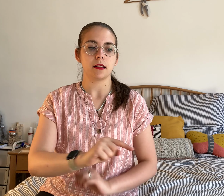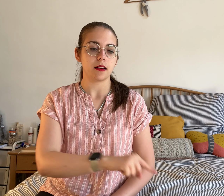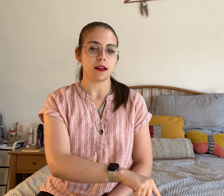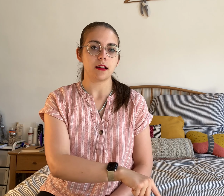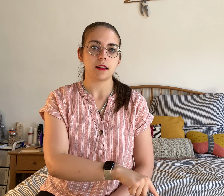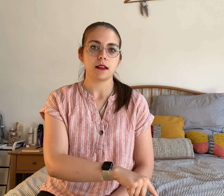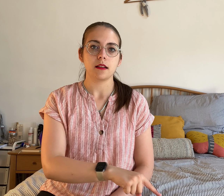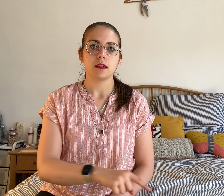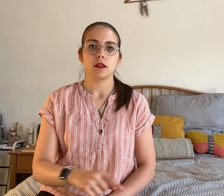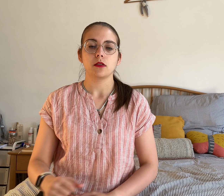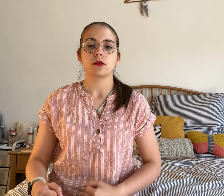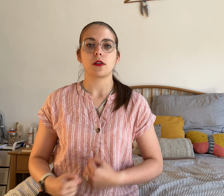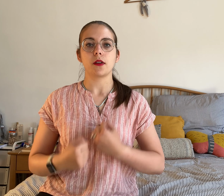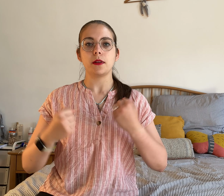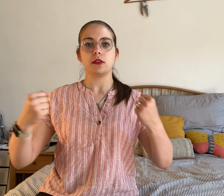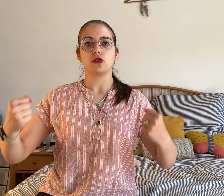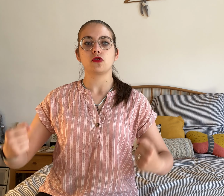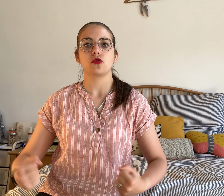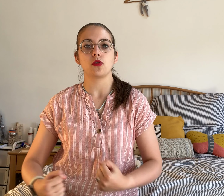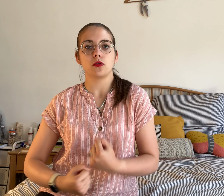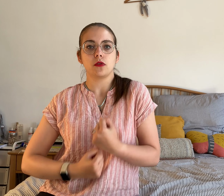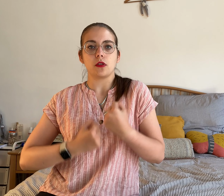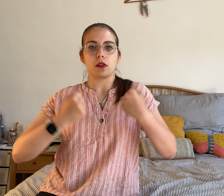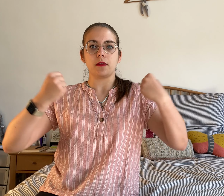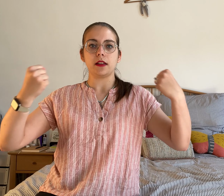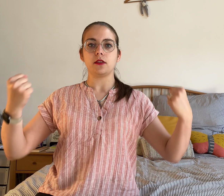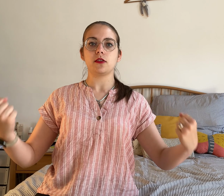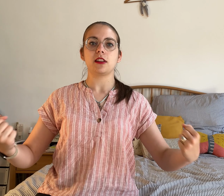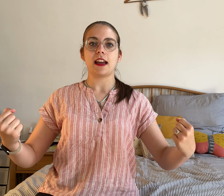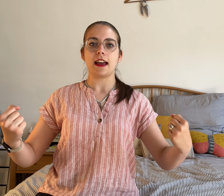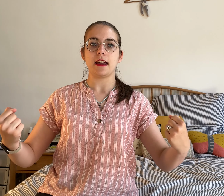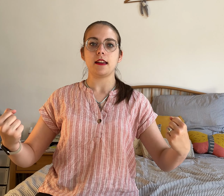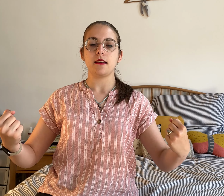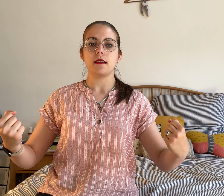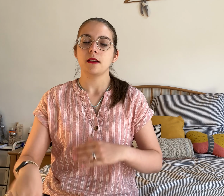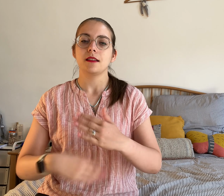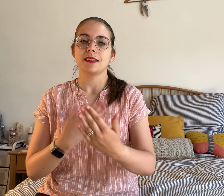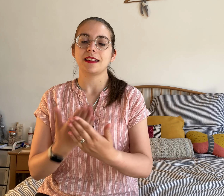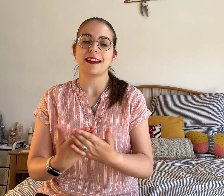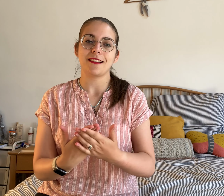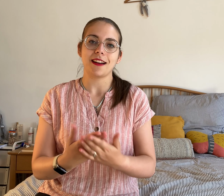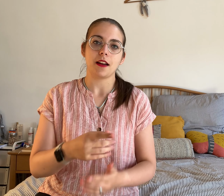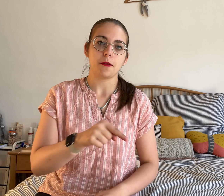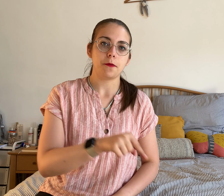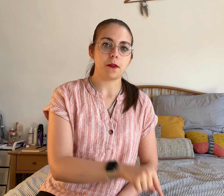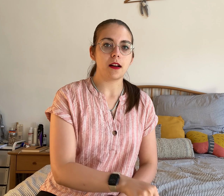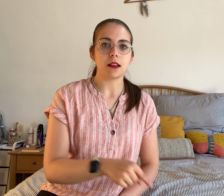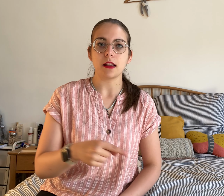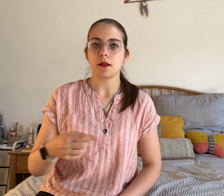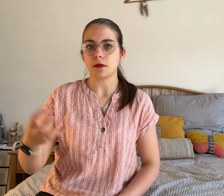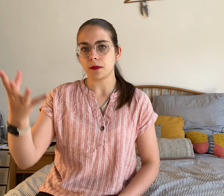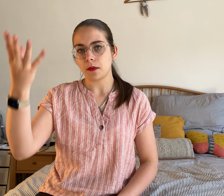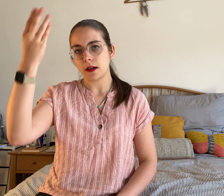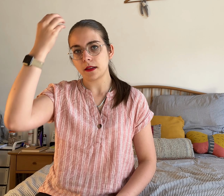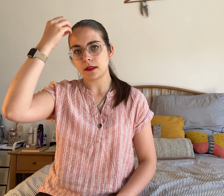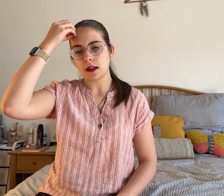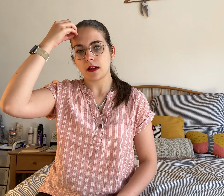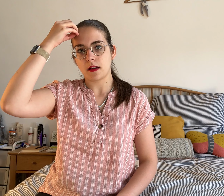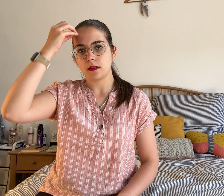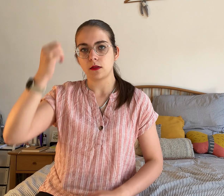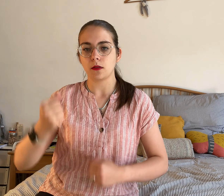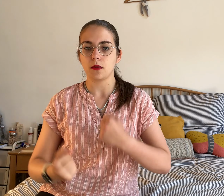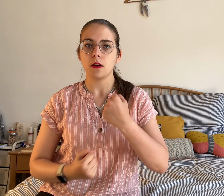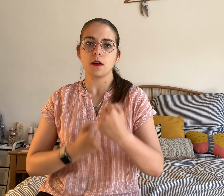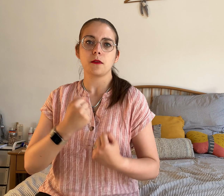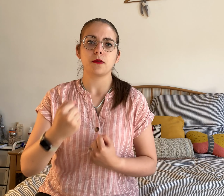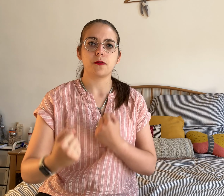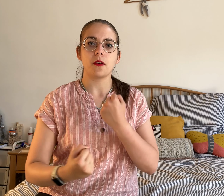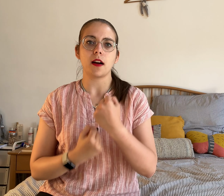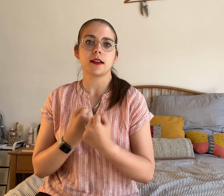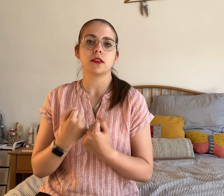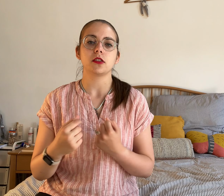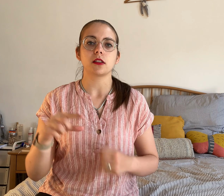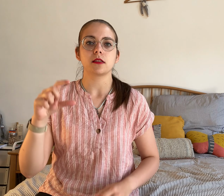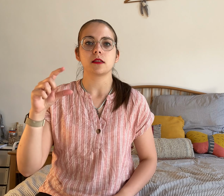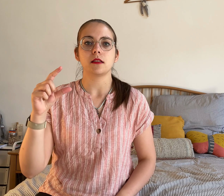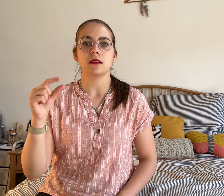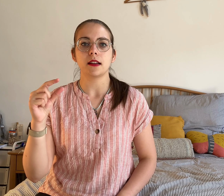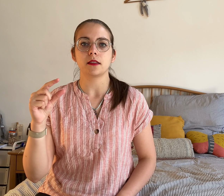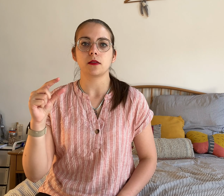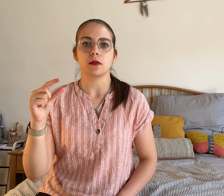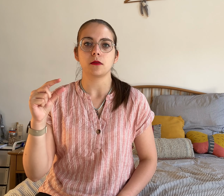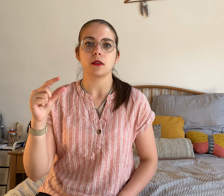her, growing stronger each day until it finally reminds her to fight, just a little